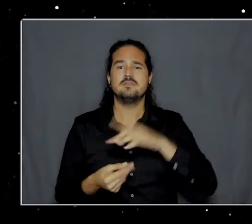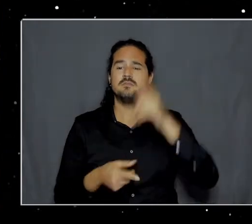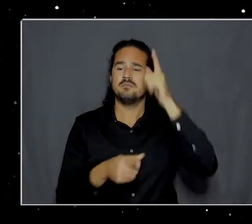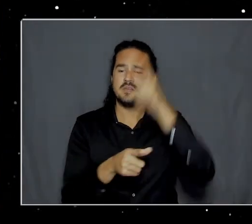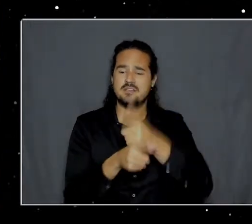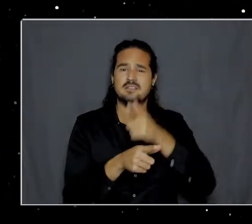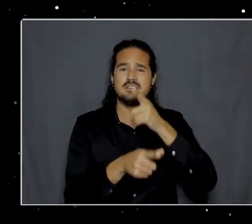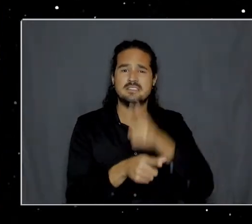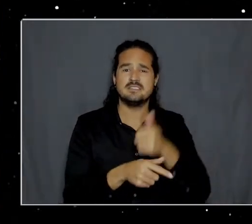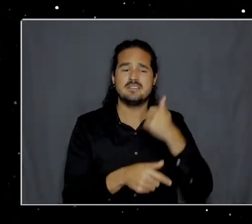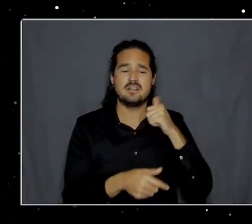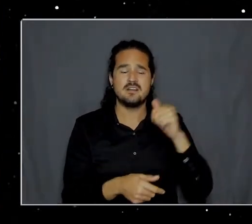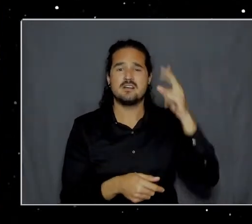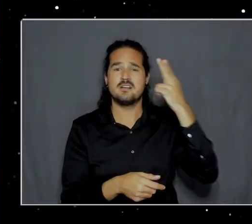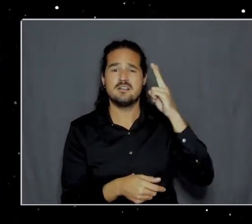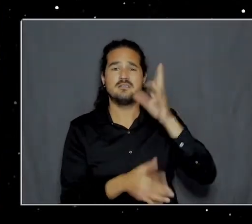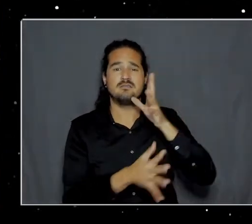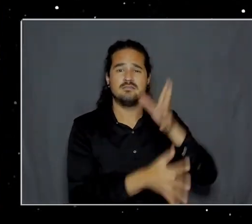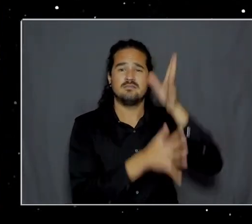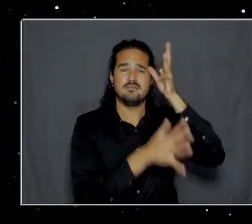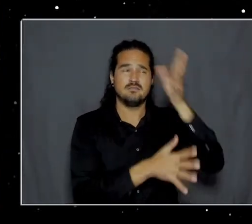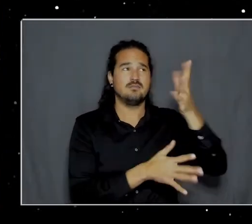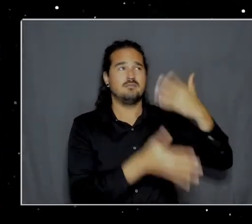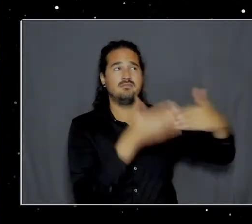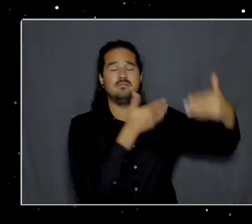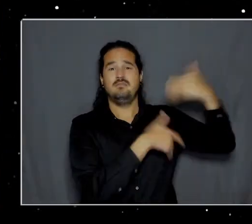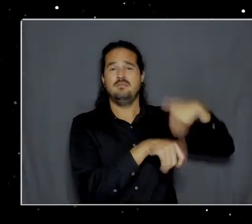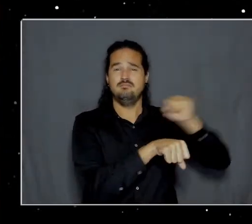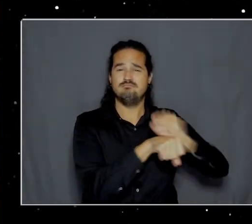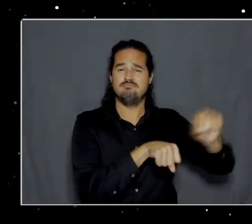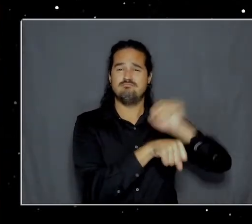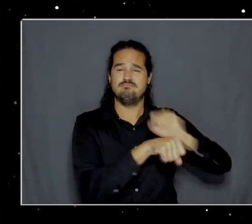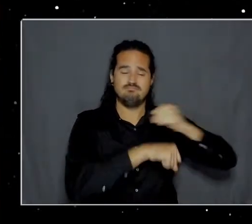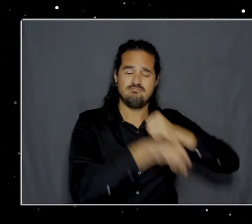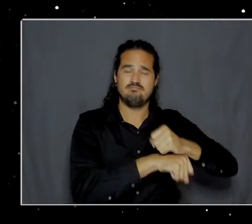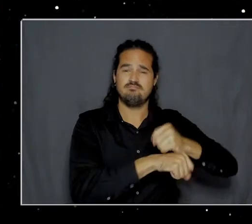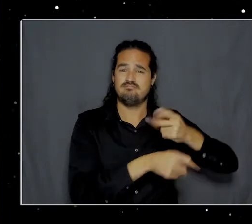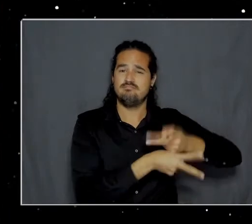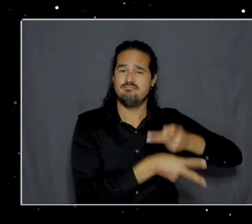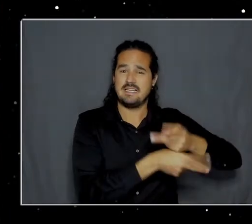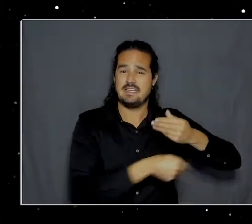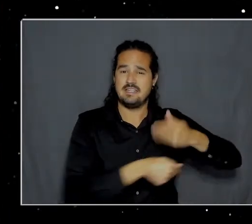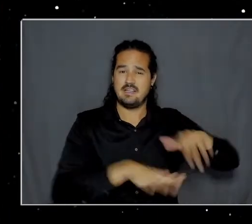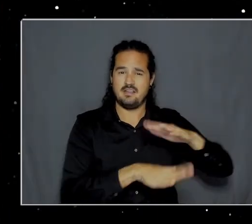THIS LAND THROUGHOUT GENERATIONS. WE LOVINGLY ACKNOWLEDGE THE